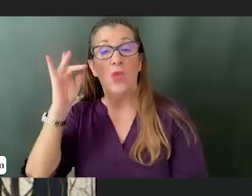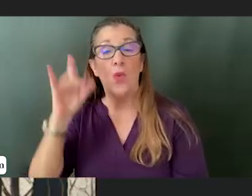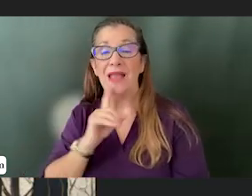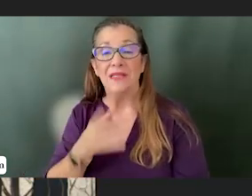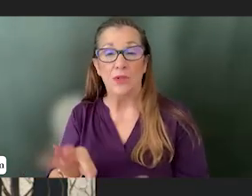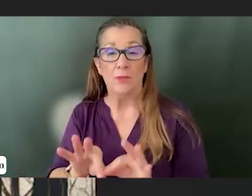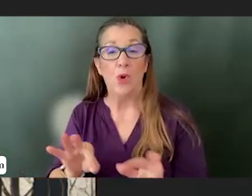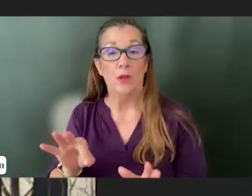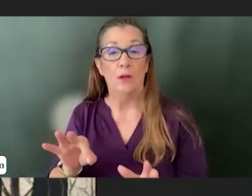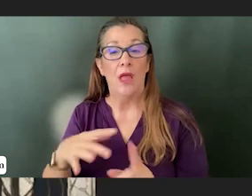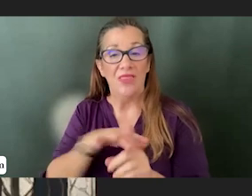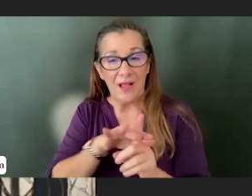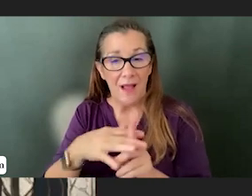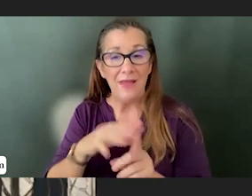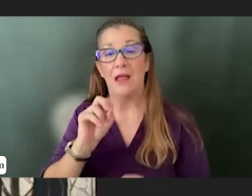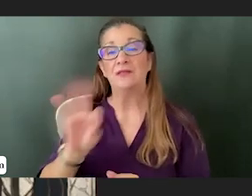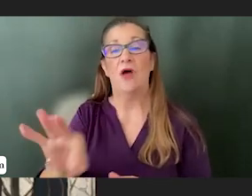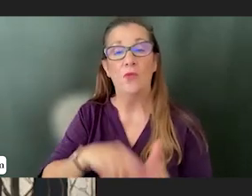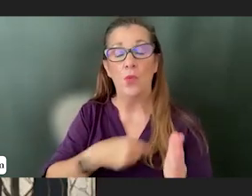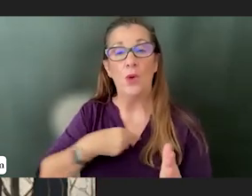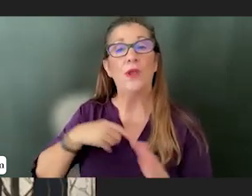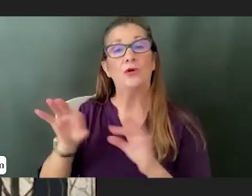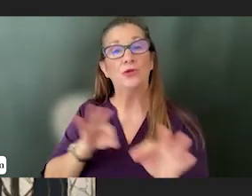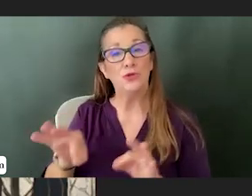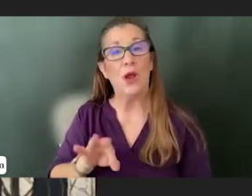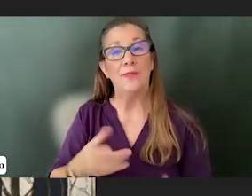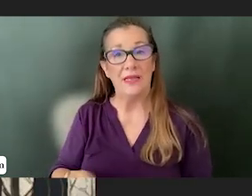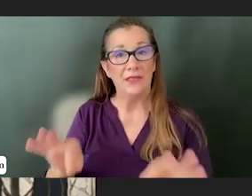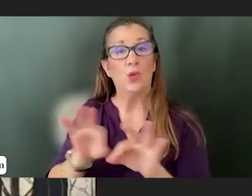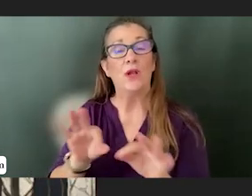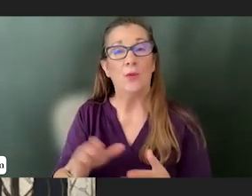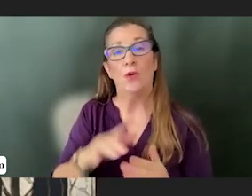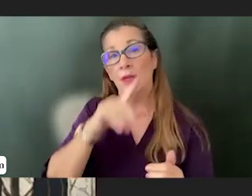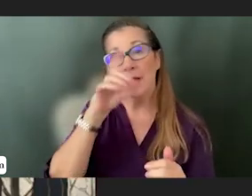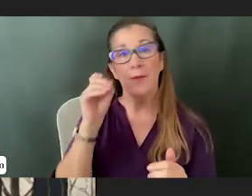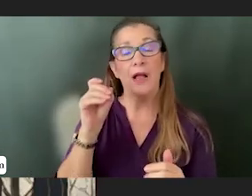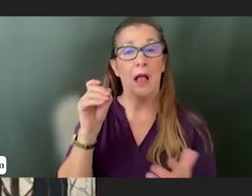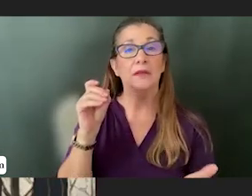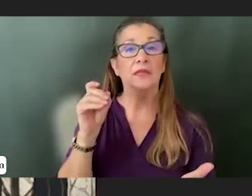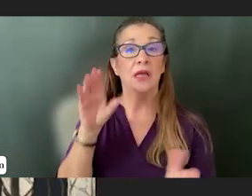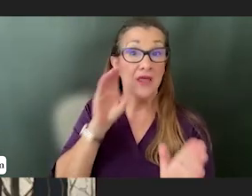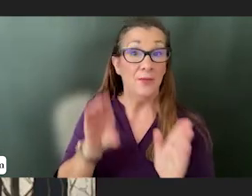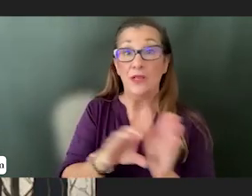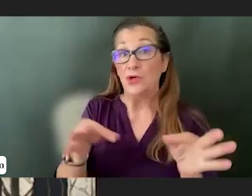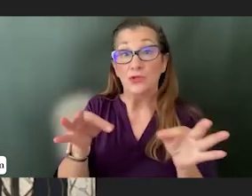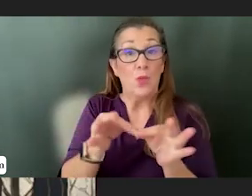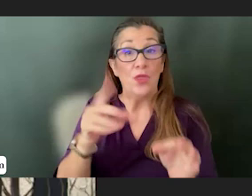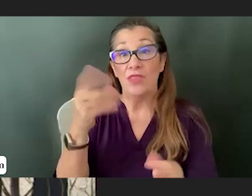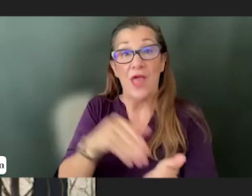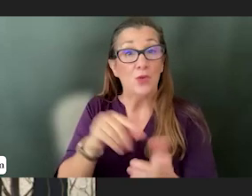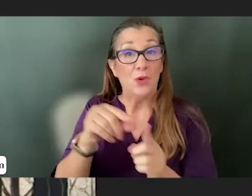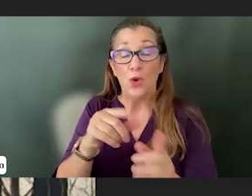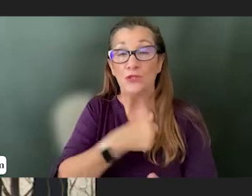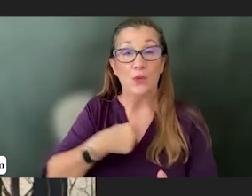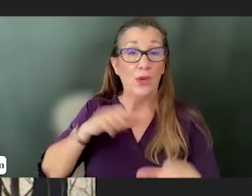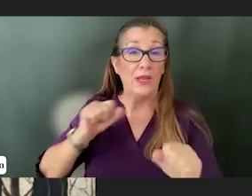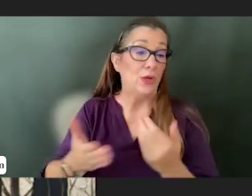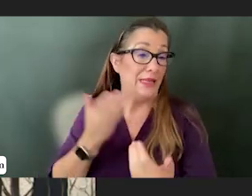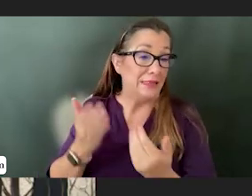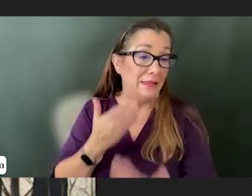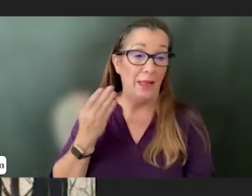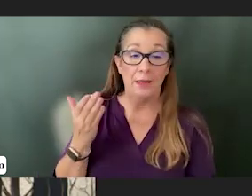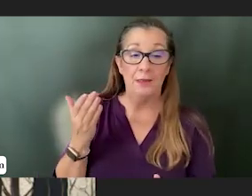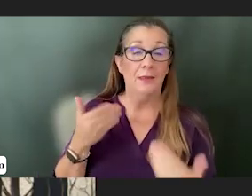The context of um, what we are describing is critical because if a picture is worth a thousand words, we could easily go on and on and on.